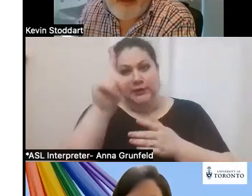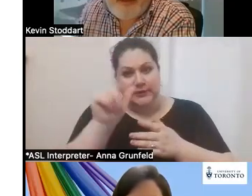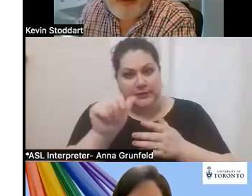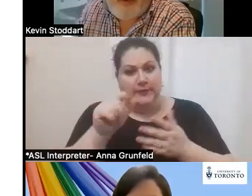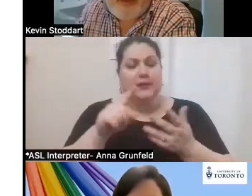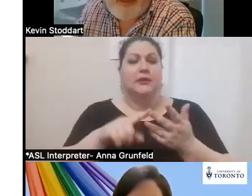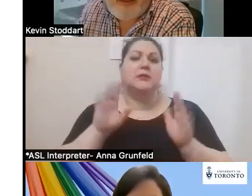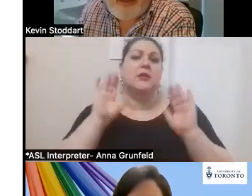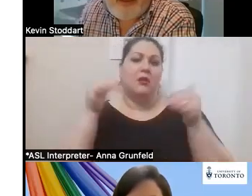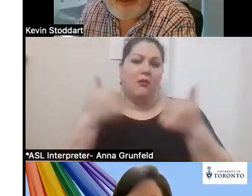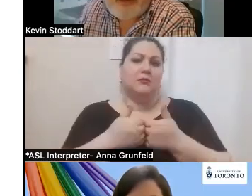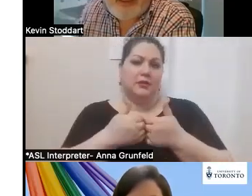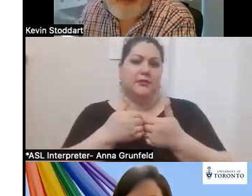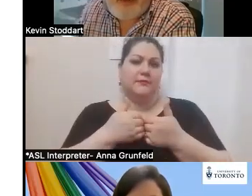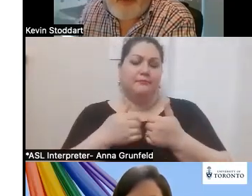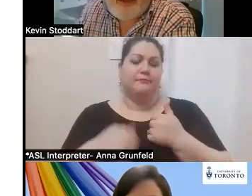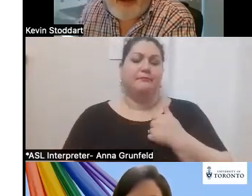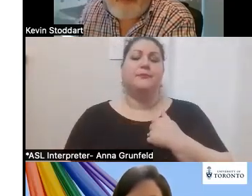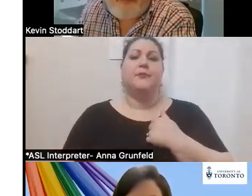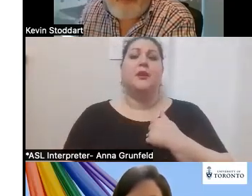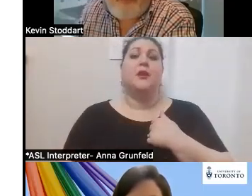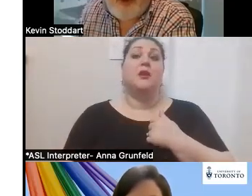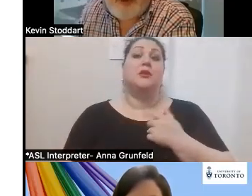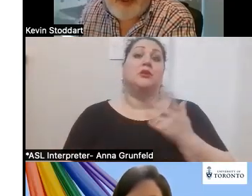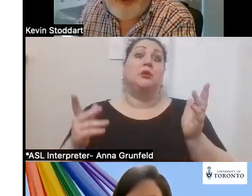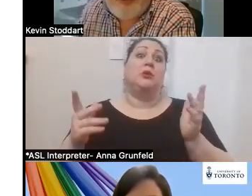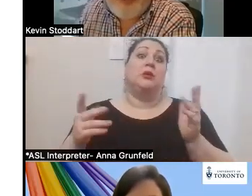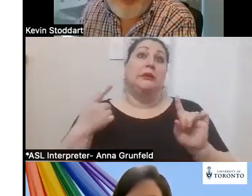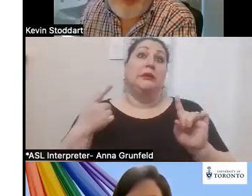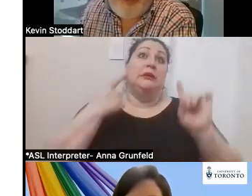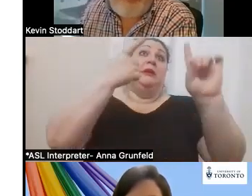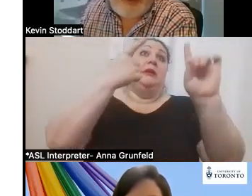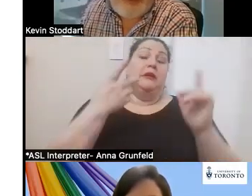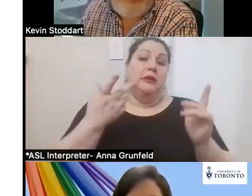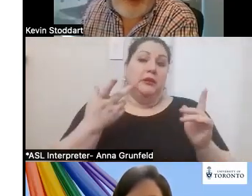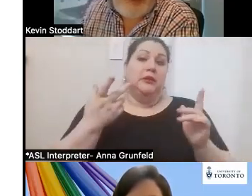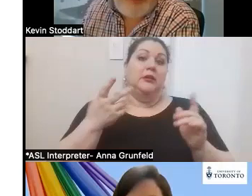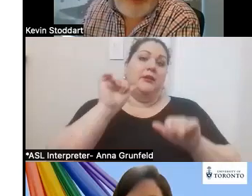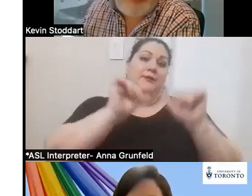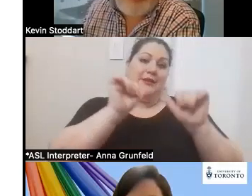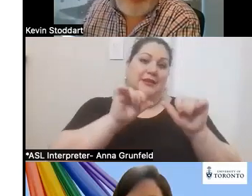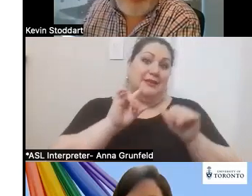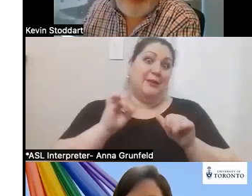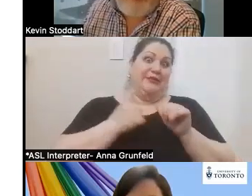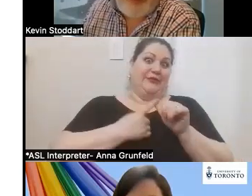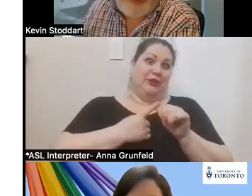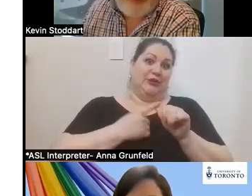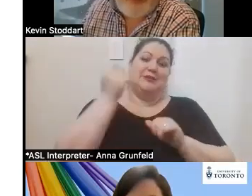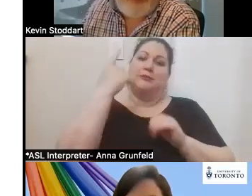So ideally the assessment would come first, but sometimes that's just not possible.